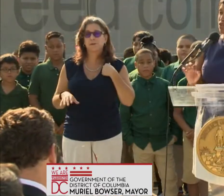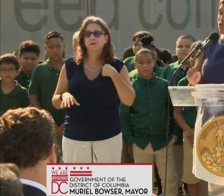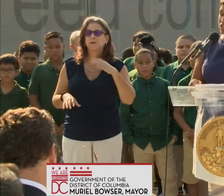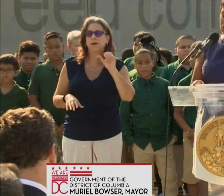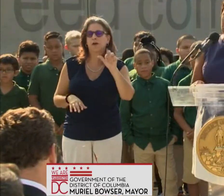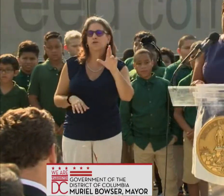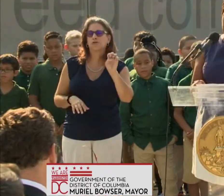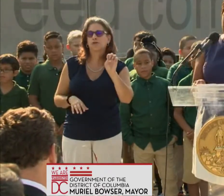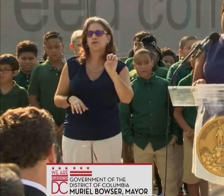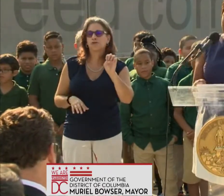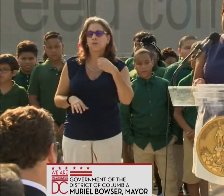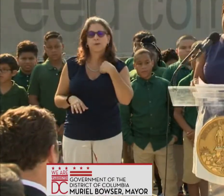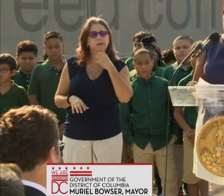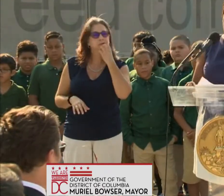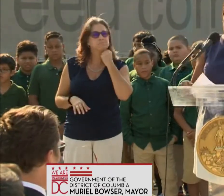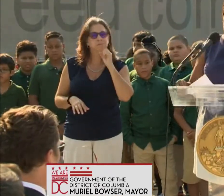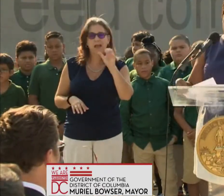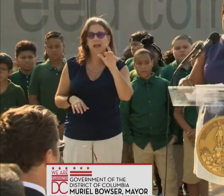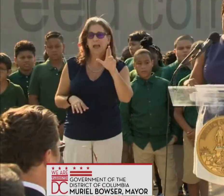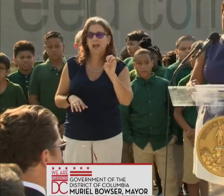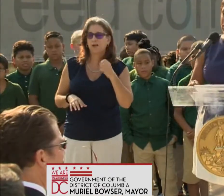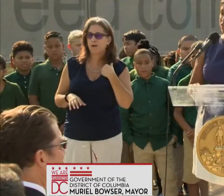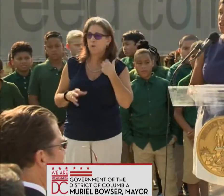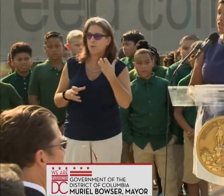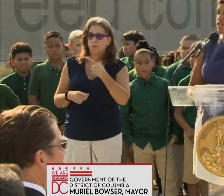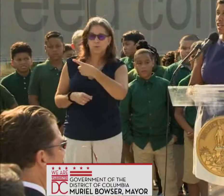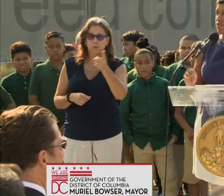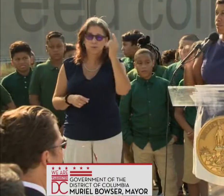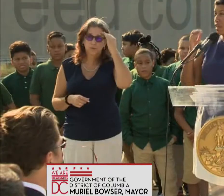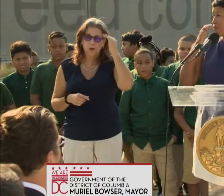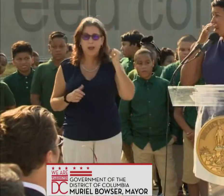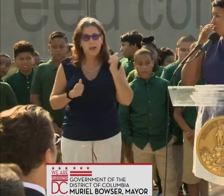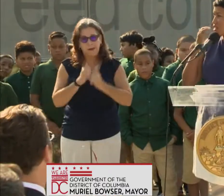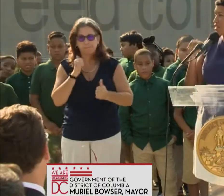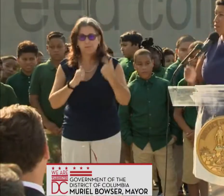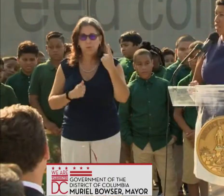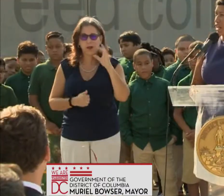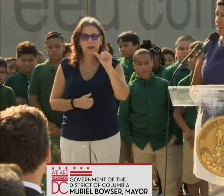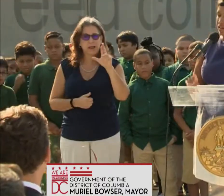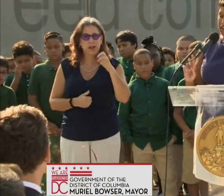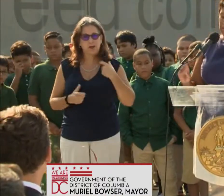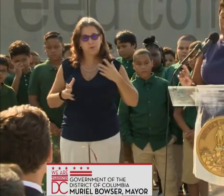students know that one caring adult is encouraging them every single day for